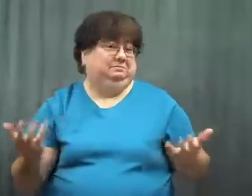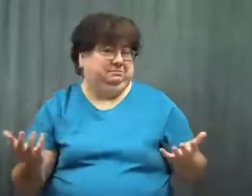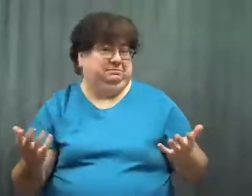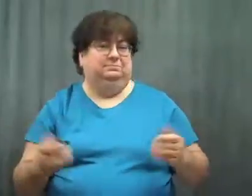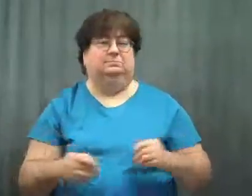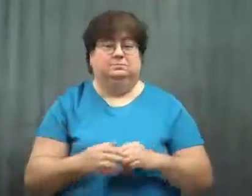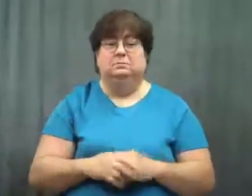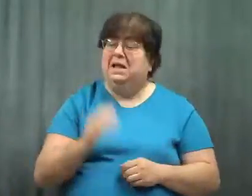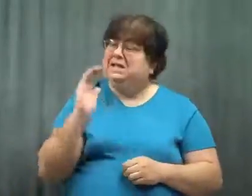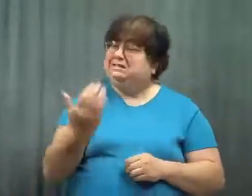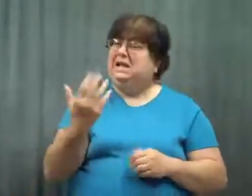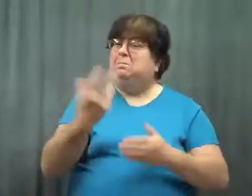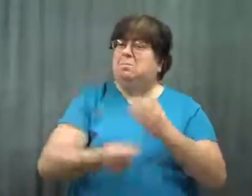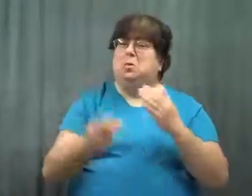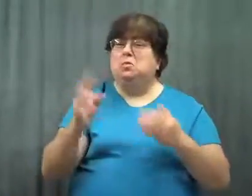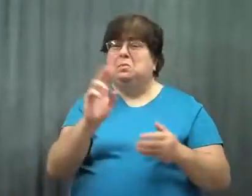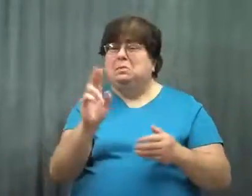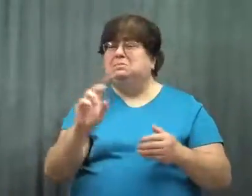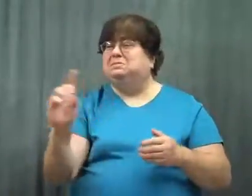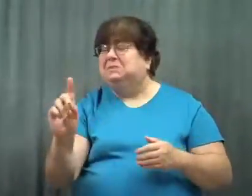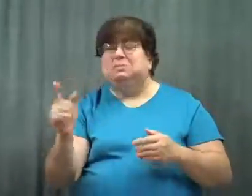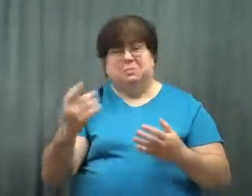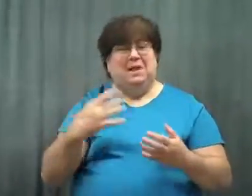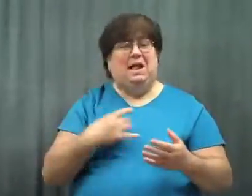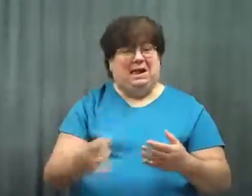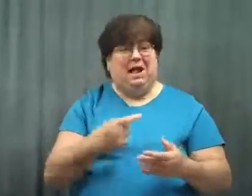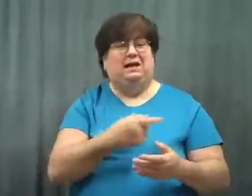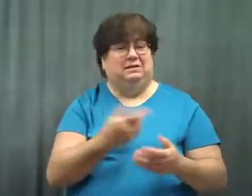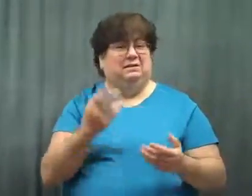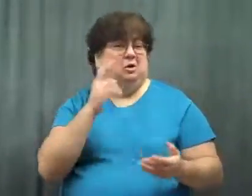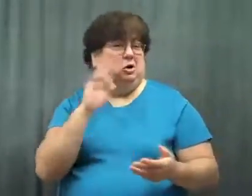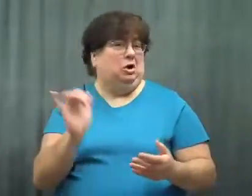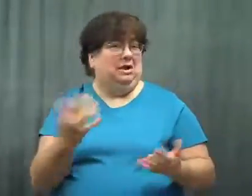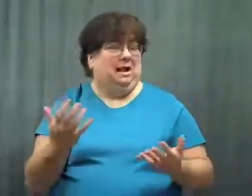It appears that both Republicans and Democrats like her.